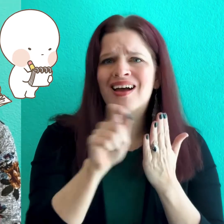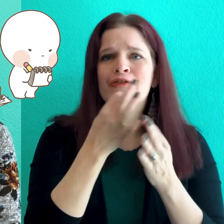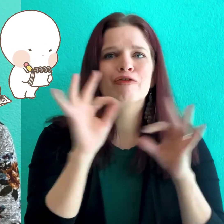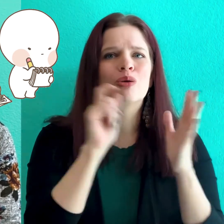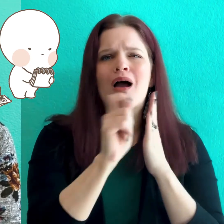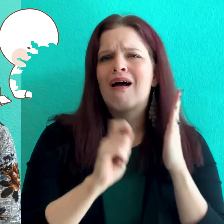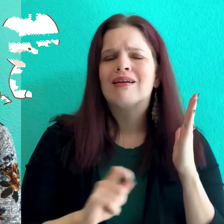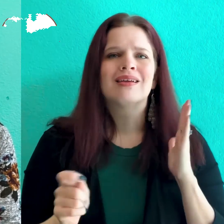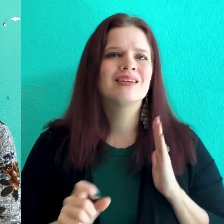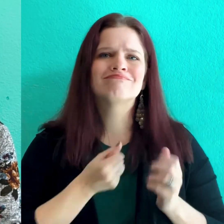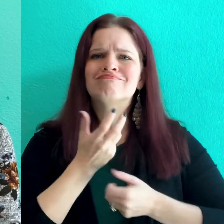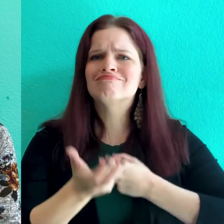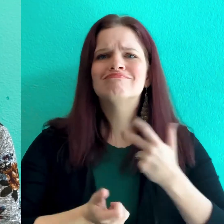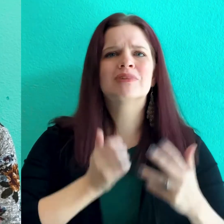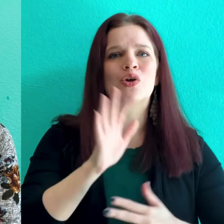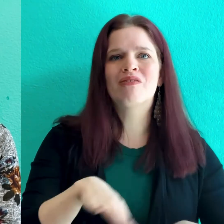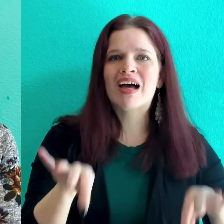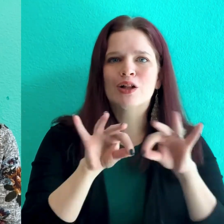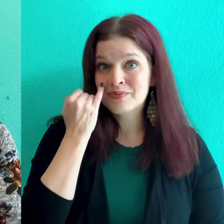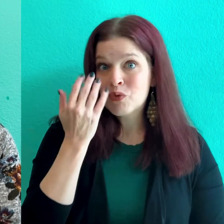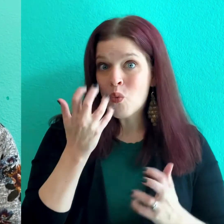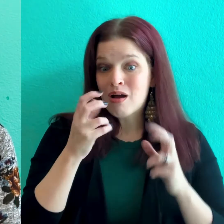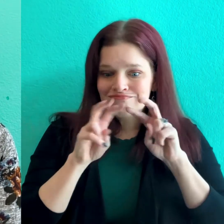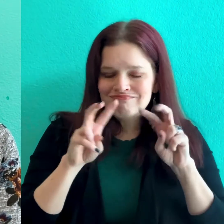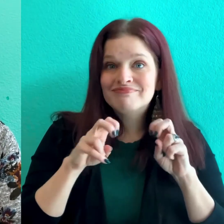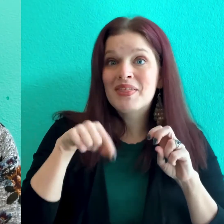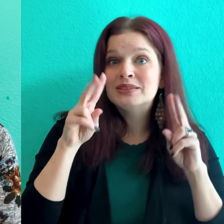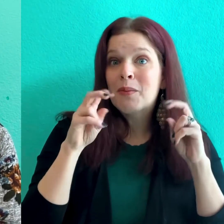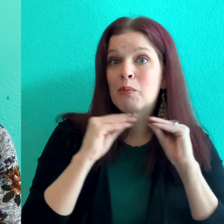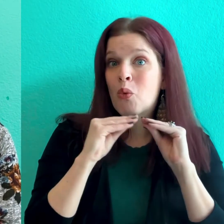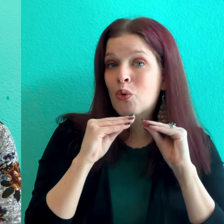some free writing about these values and then this activity. If you want to explore these topics a little bit more,